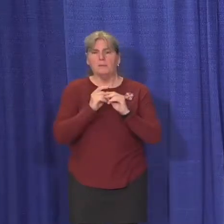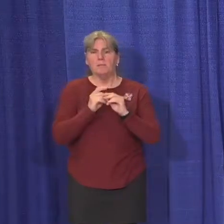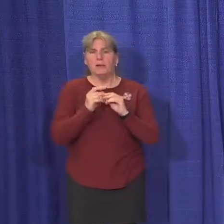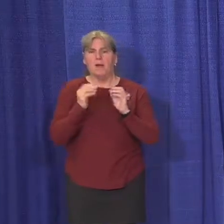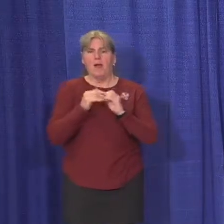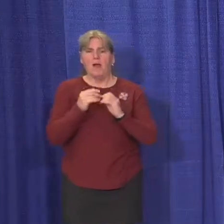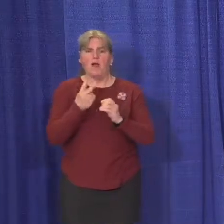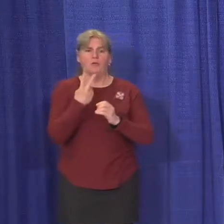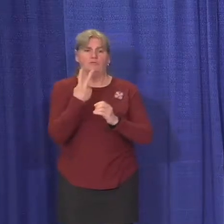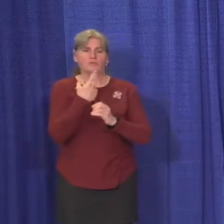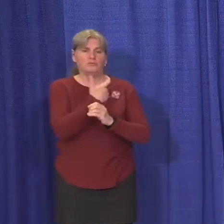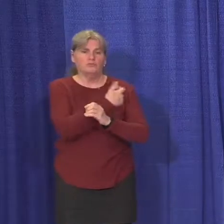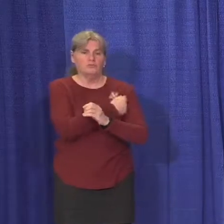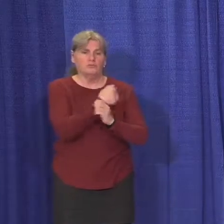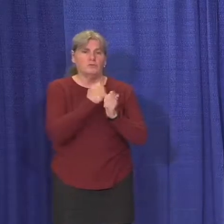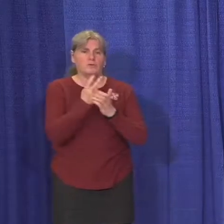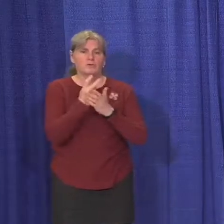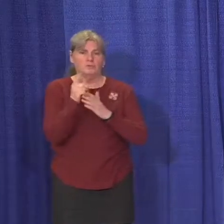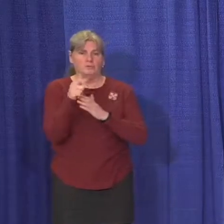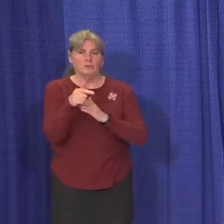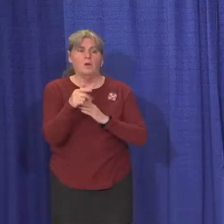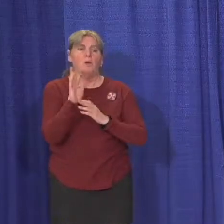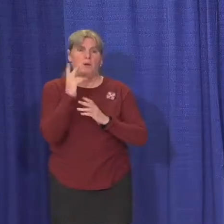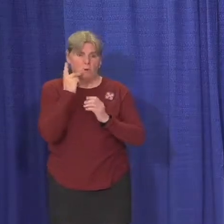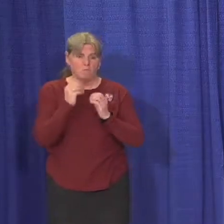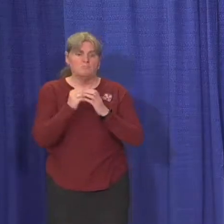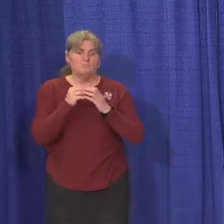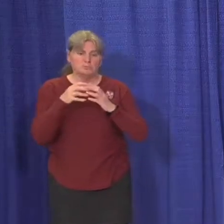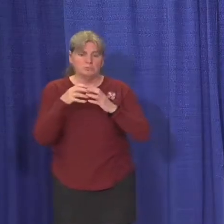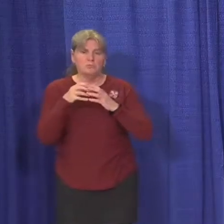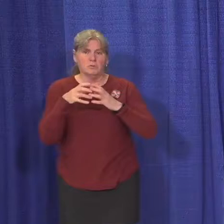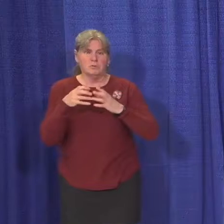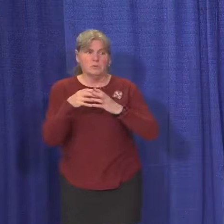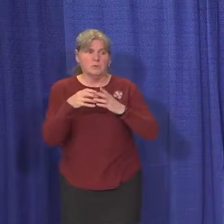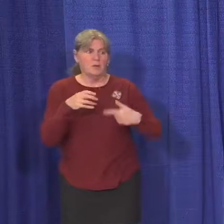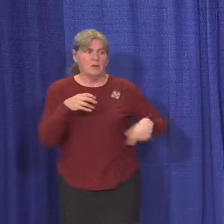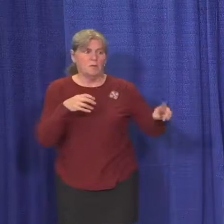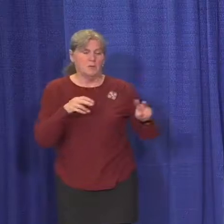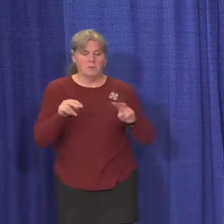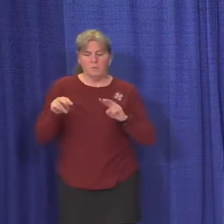will be more people achieving second dose. It's kind of a natural phasing